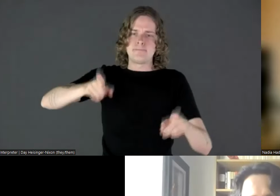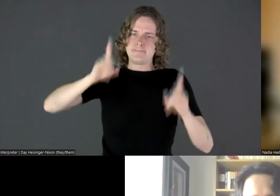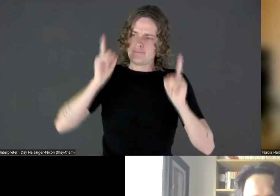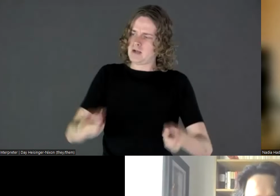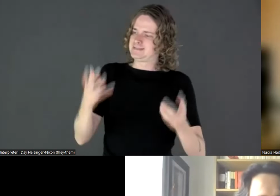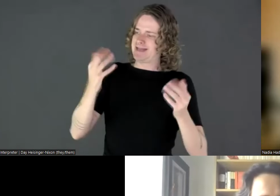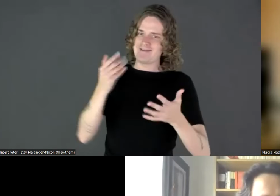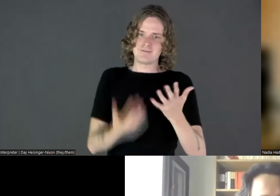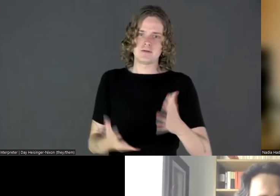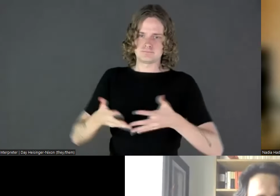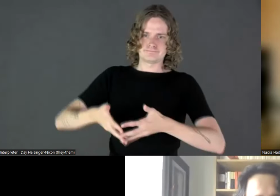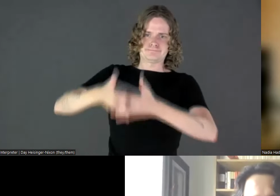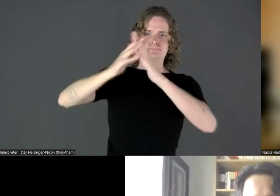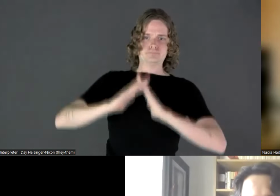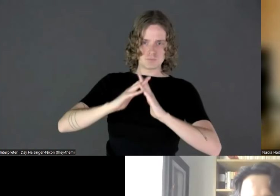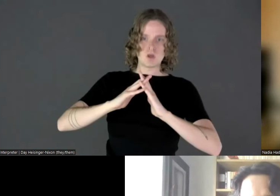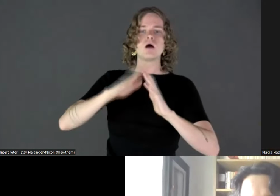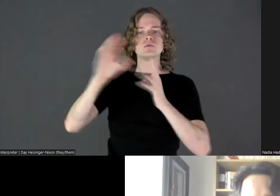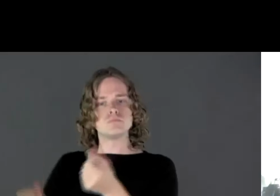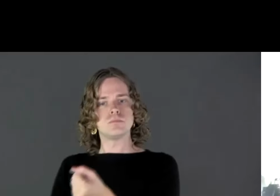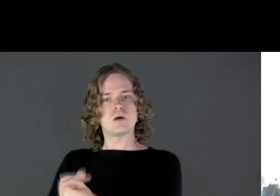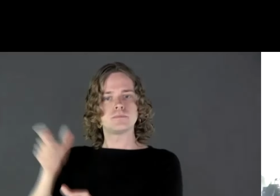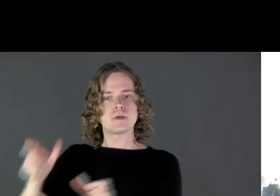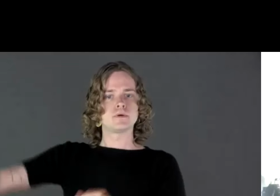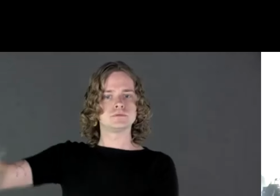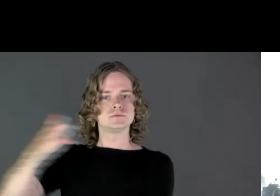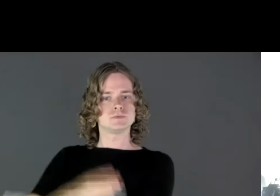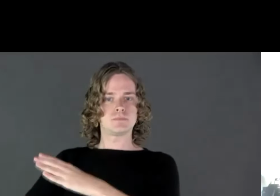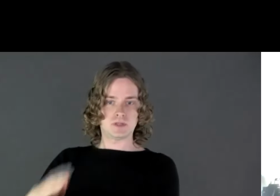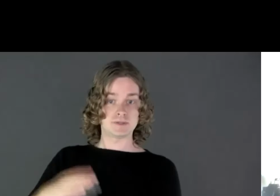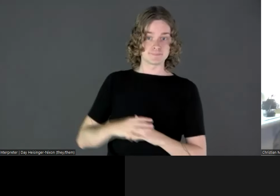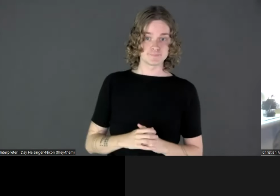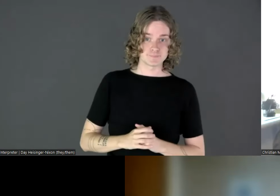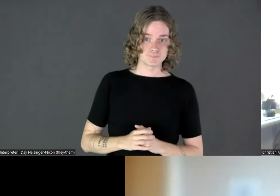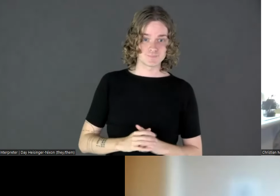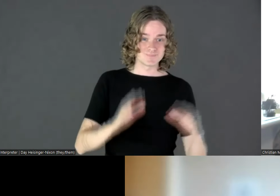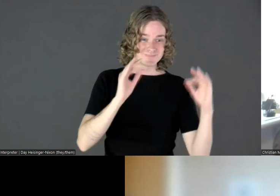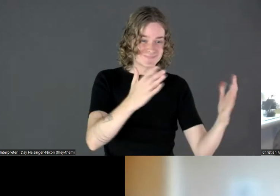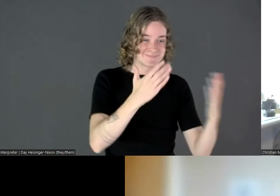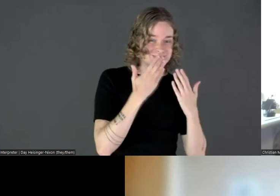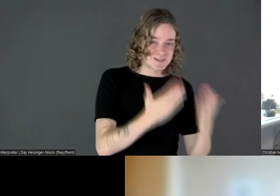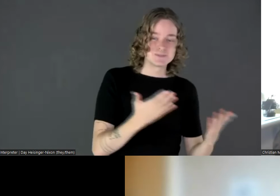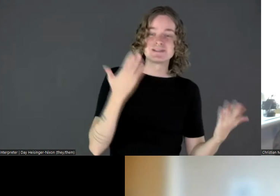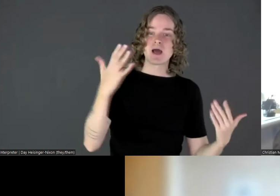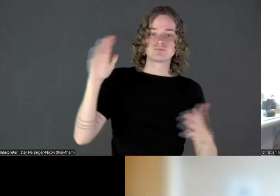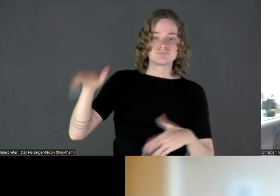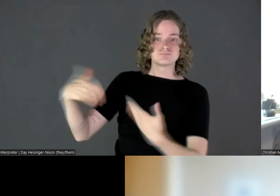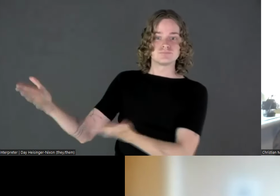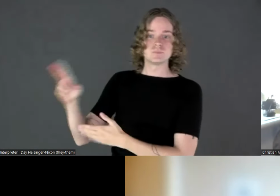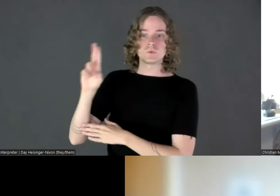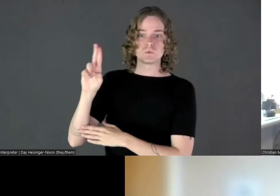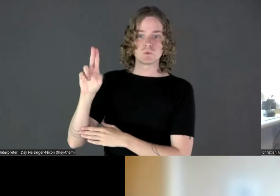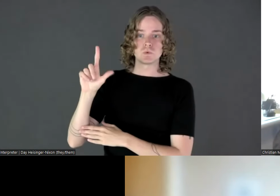On that note, I will hand over to Ulrike and Pauline from Humanity & Inclusion and IRC